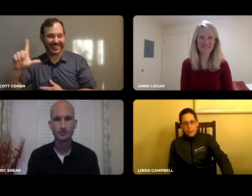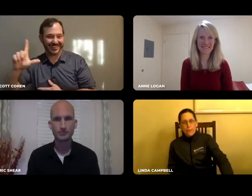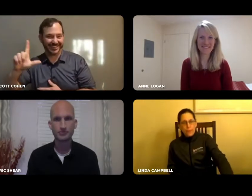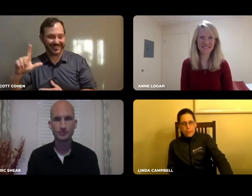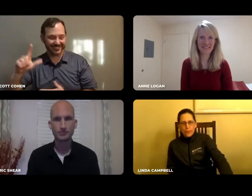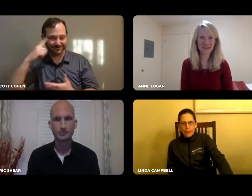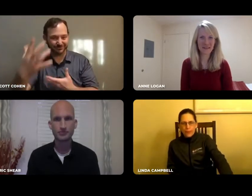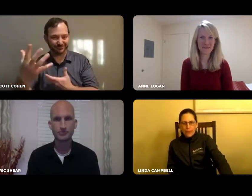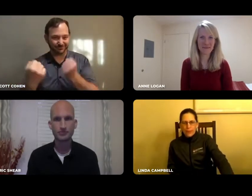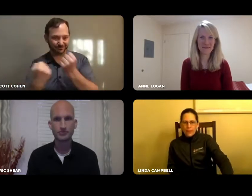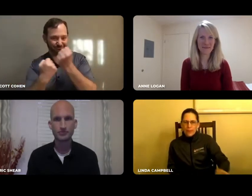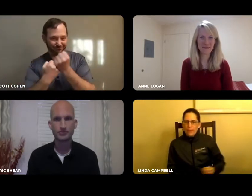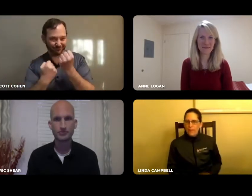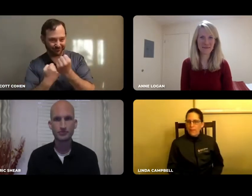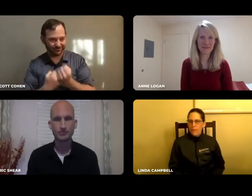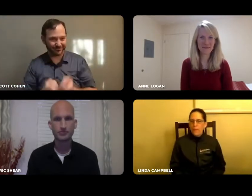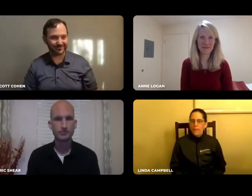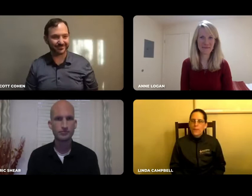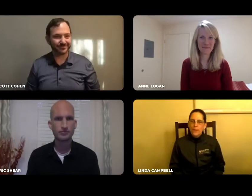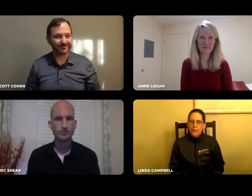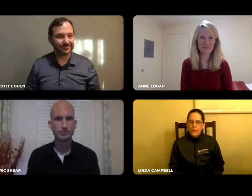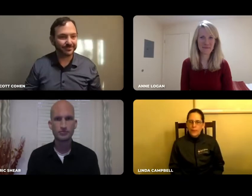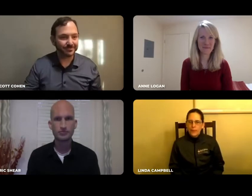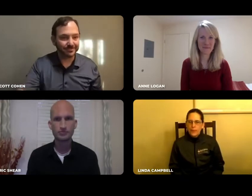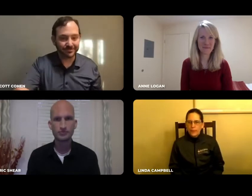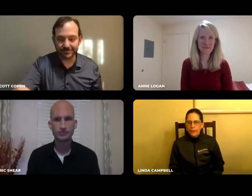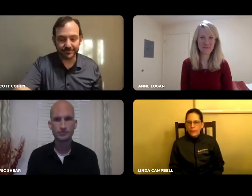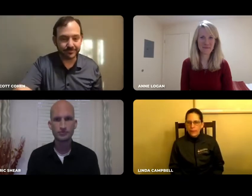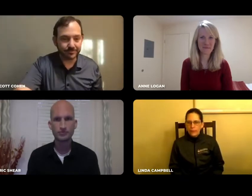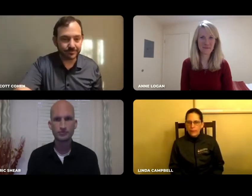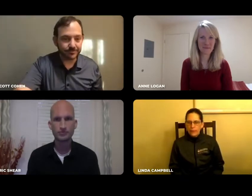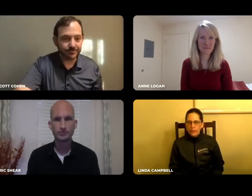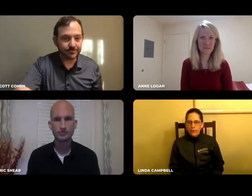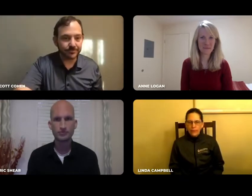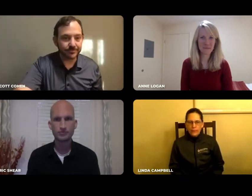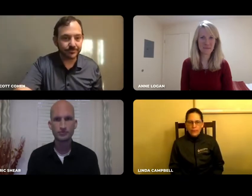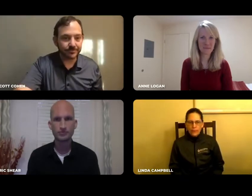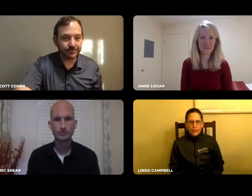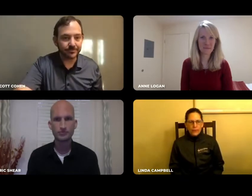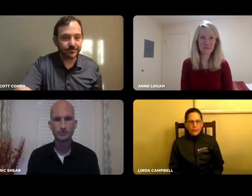We want to extend our gratitude to them For the fantastic support they provide.